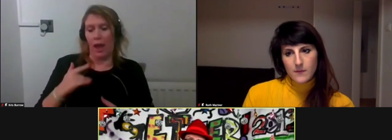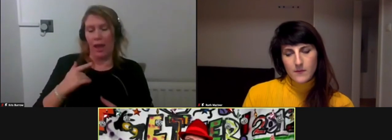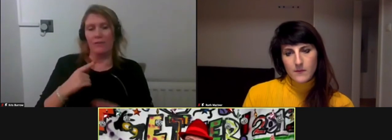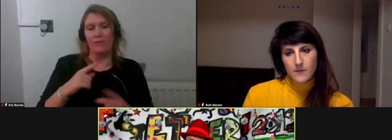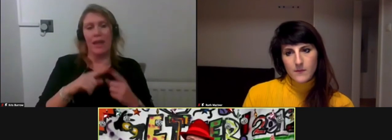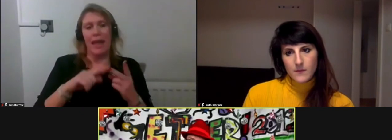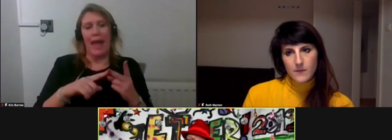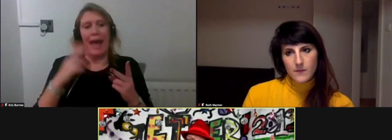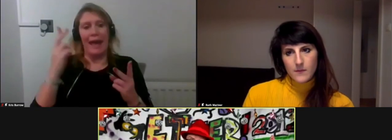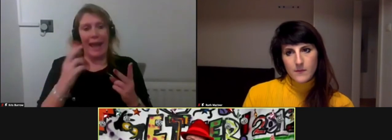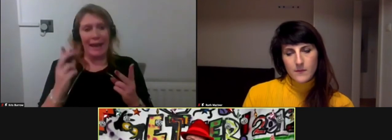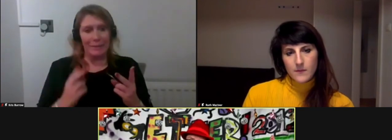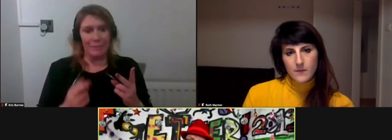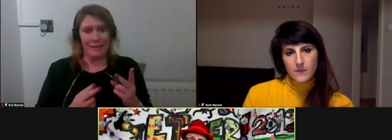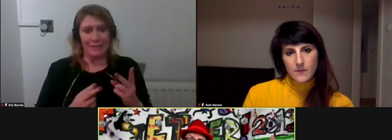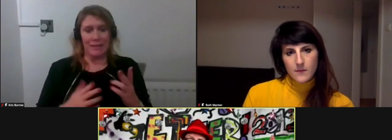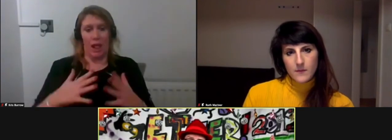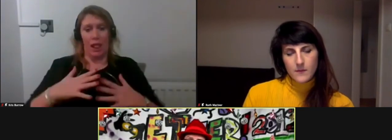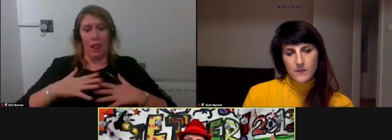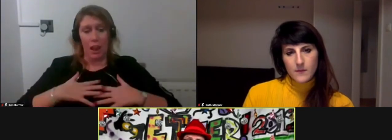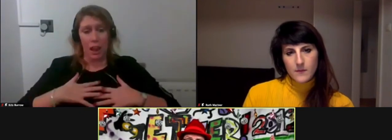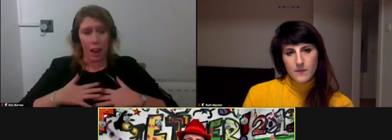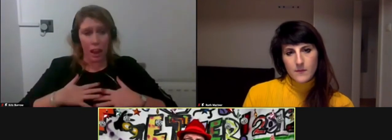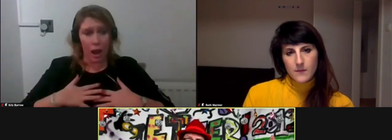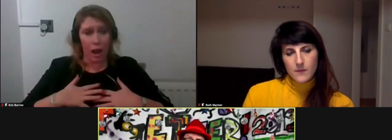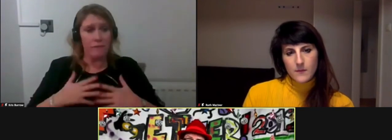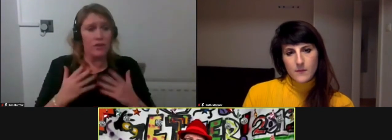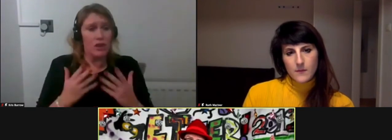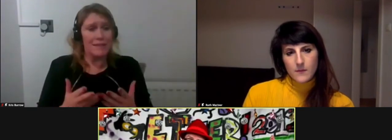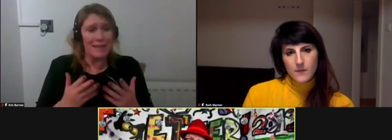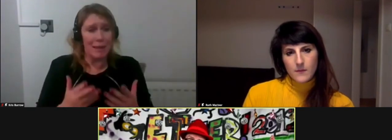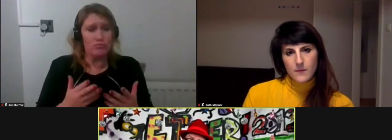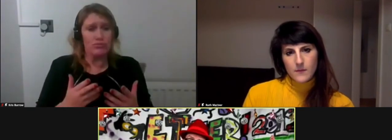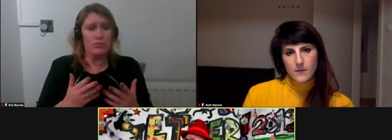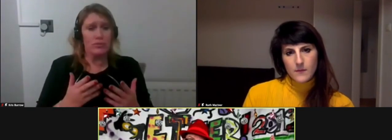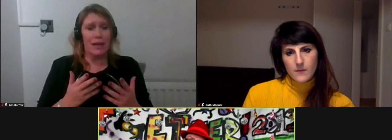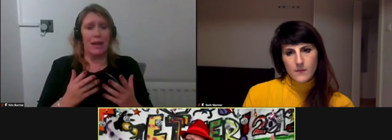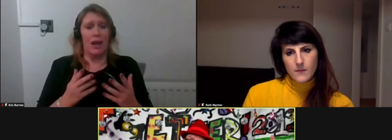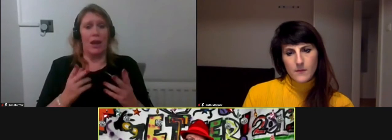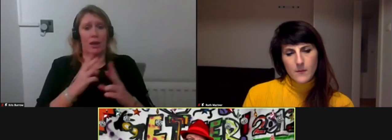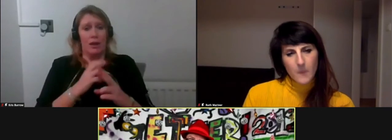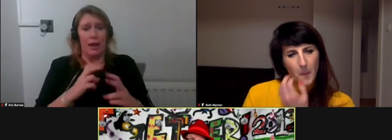contemporary versions of opera, and hearing a singer whilst sharing the same